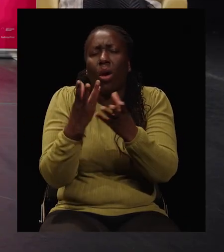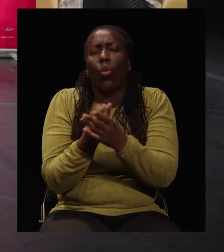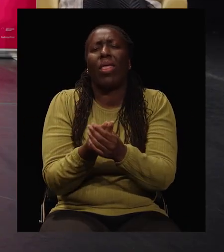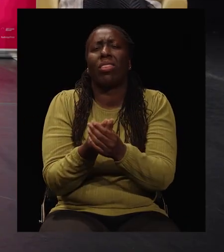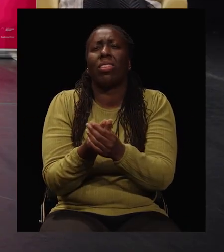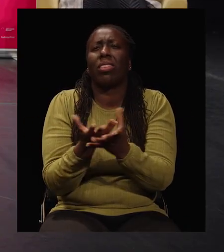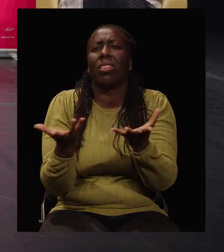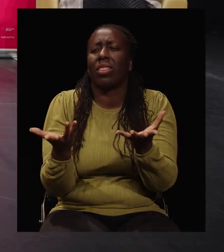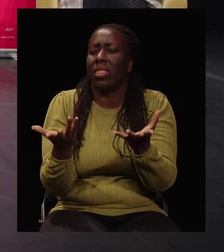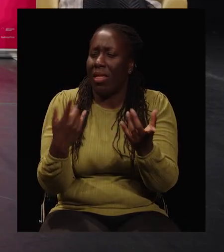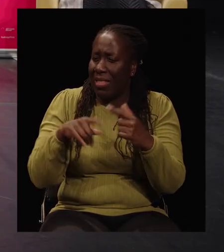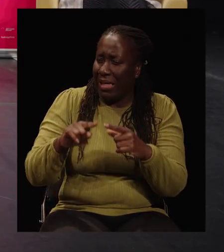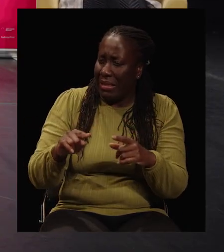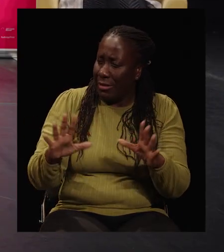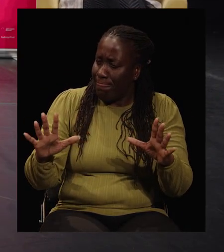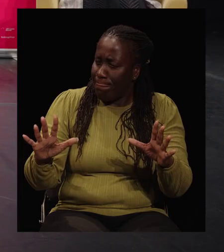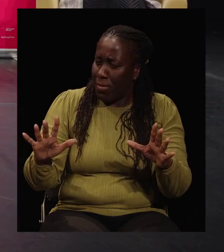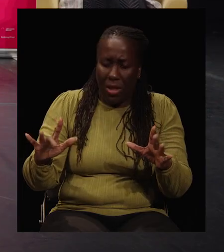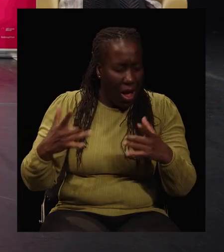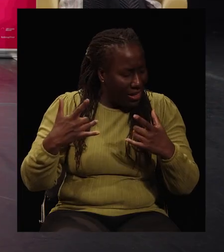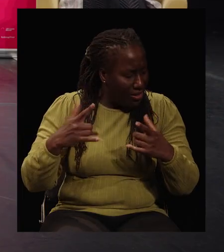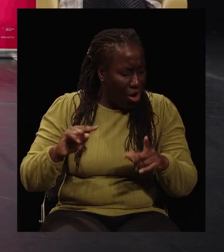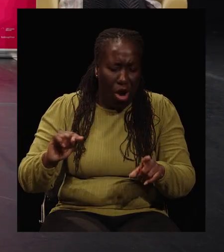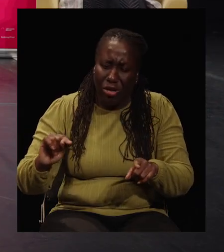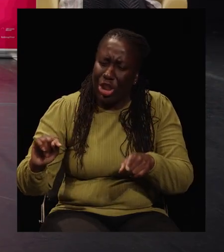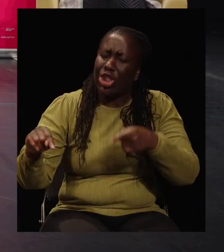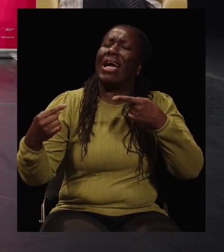how these opposing constants kind of exist?